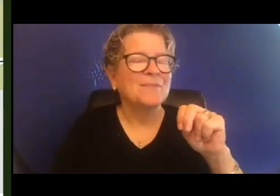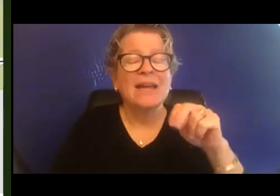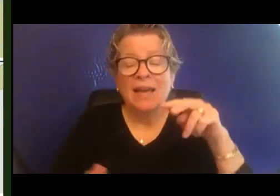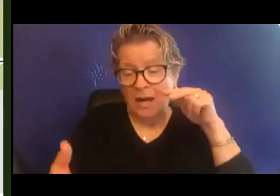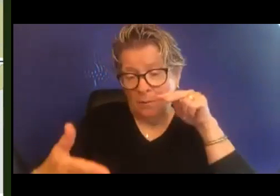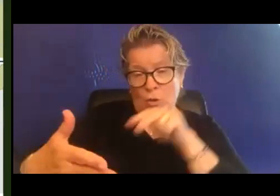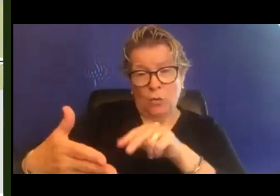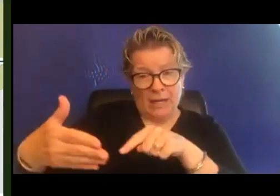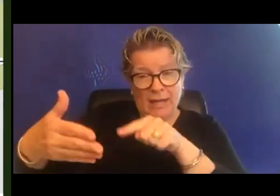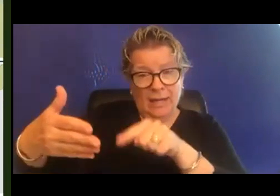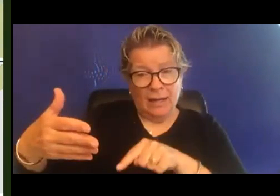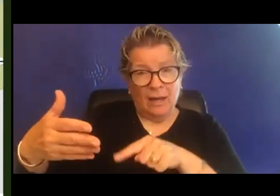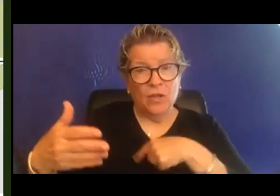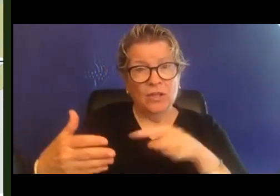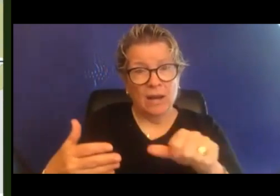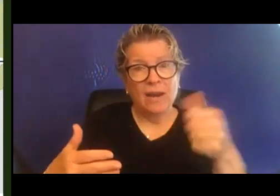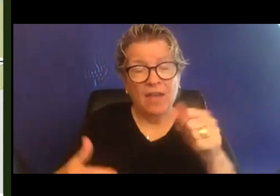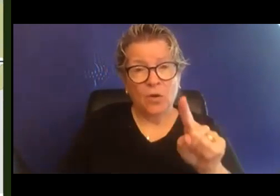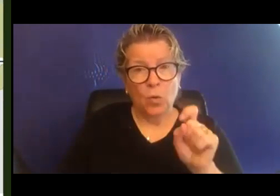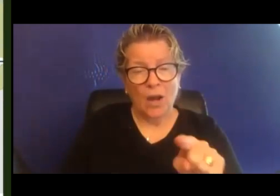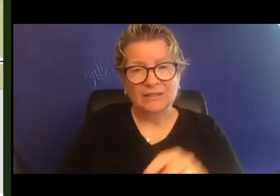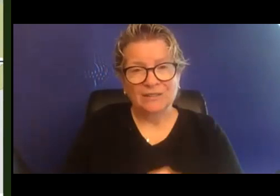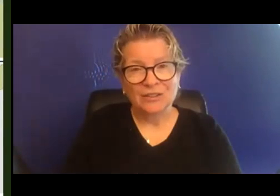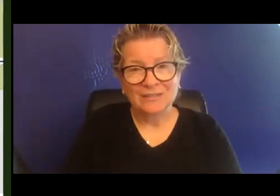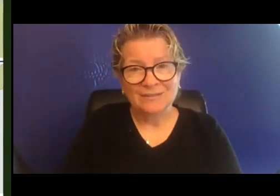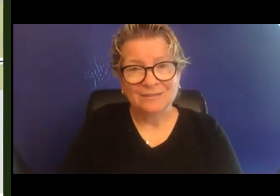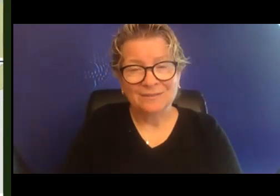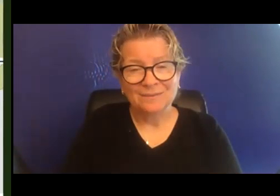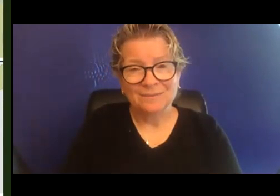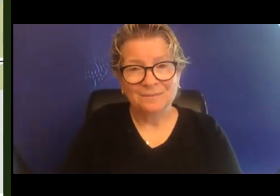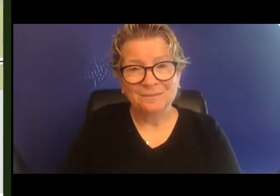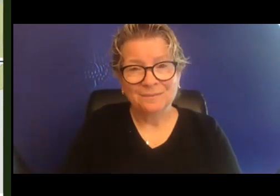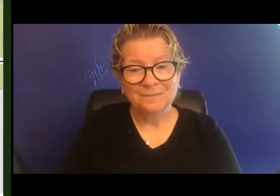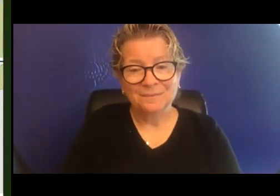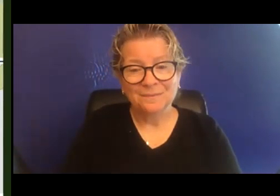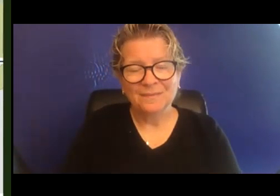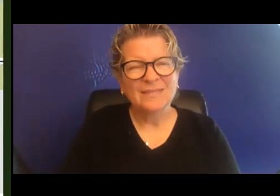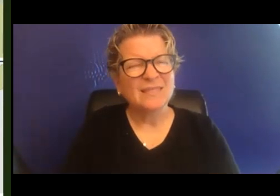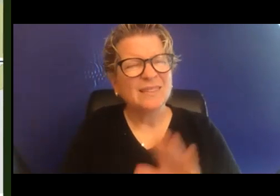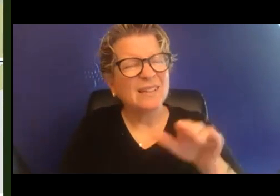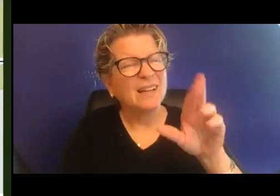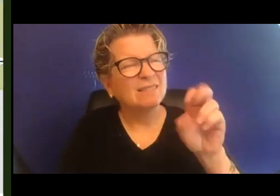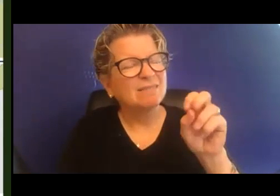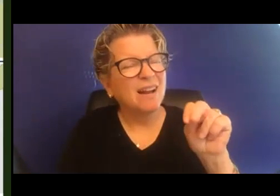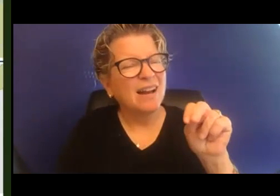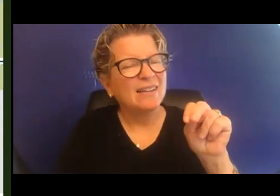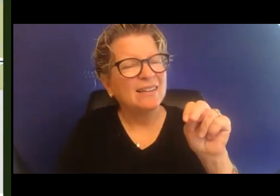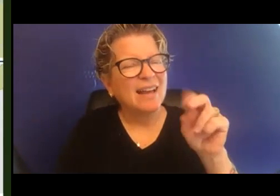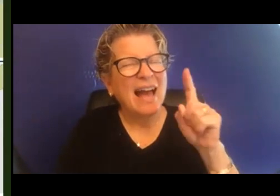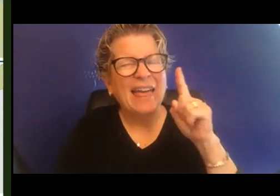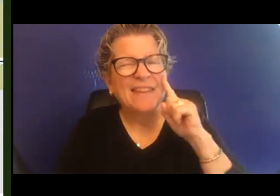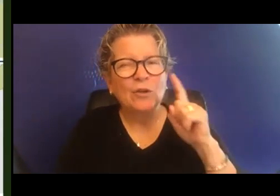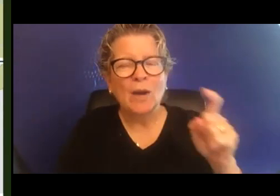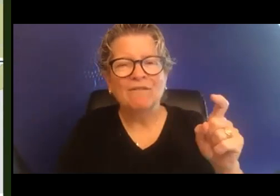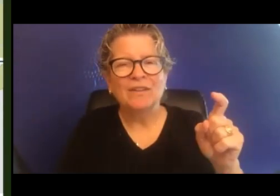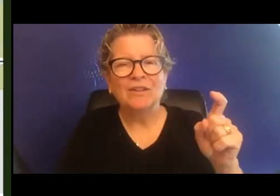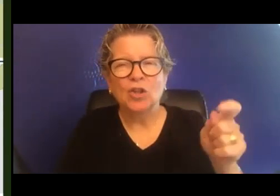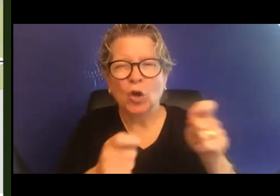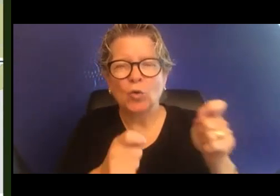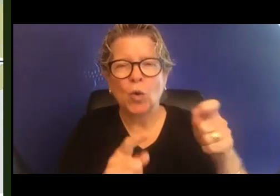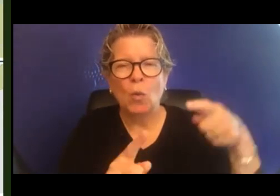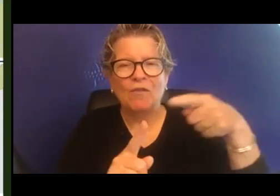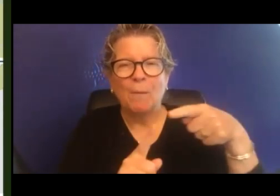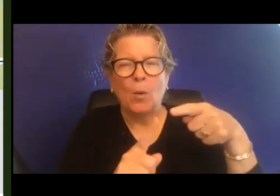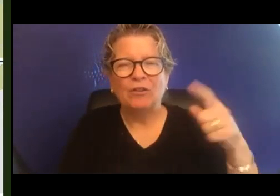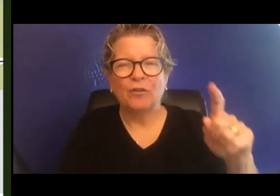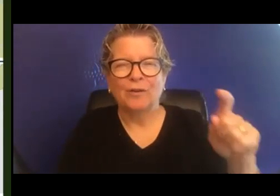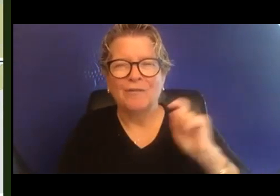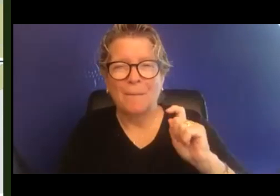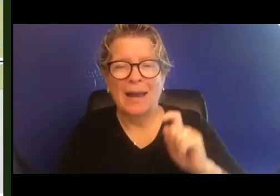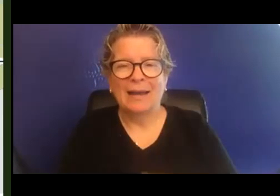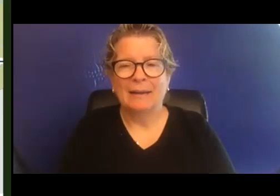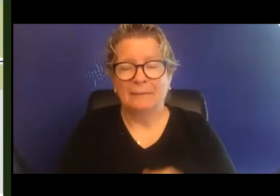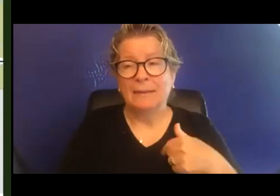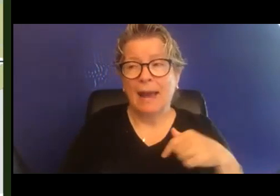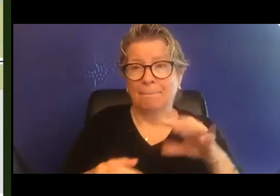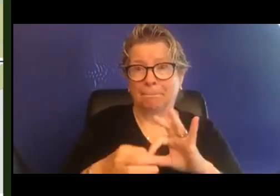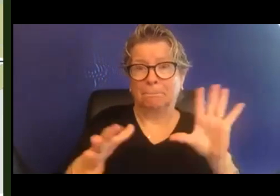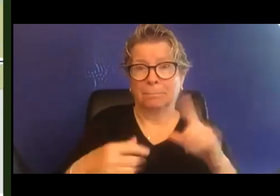We have one -- we have another question Ron, I think you might